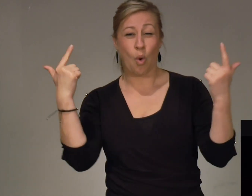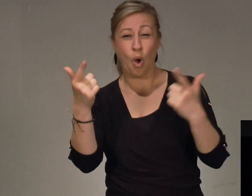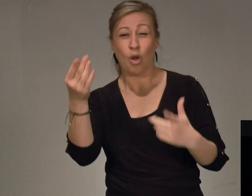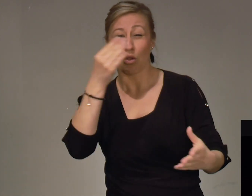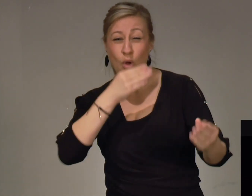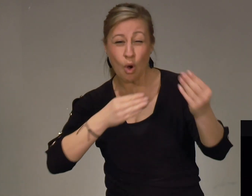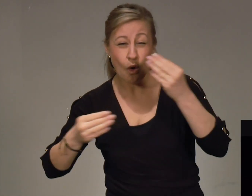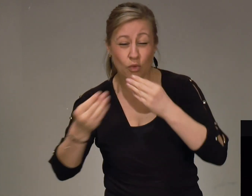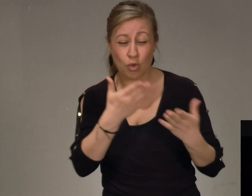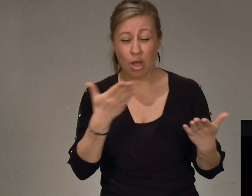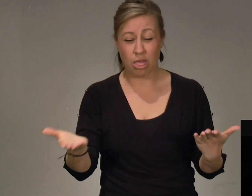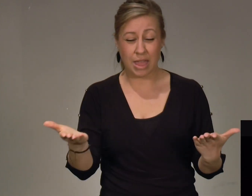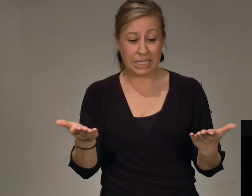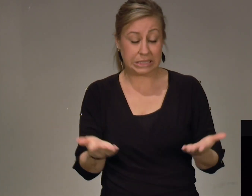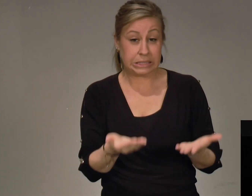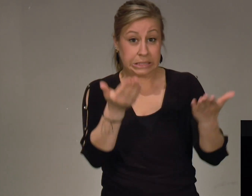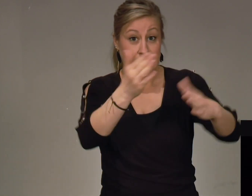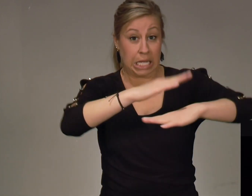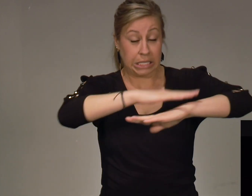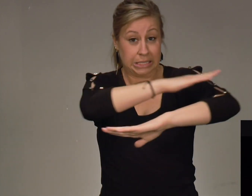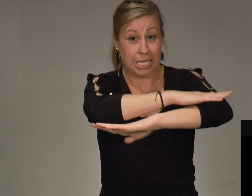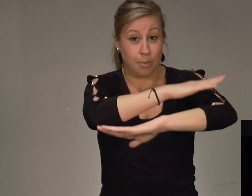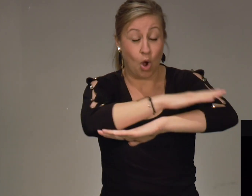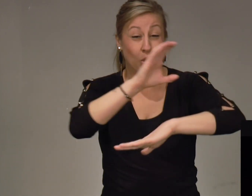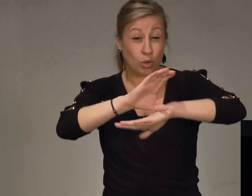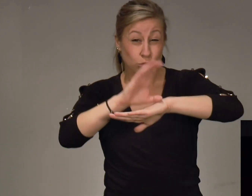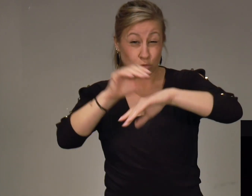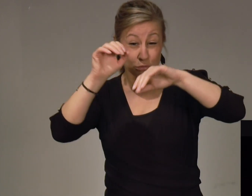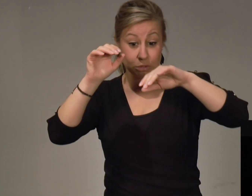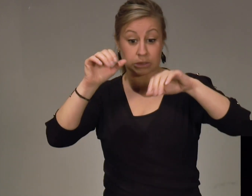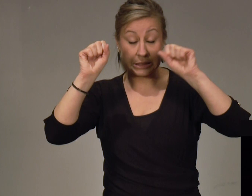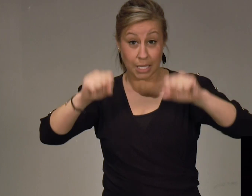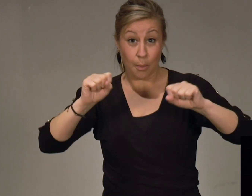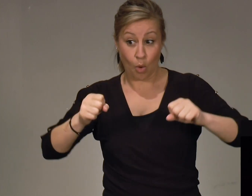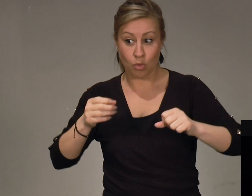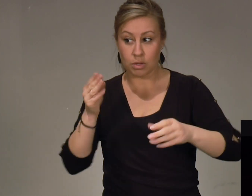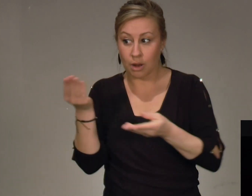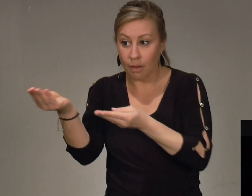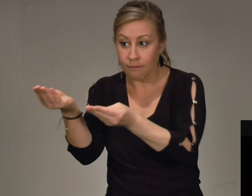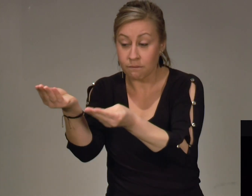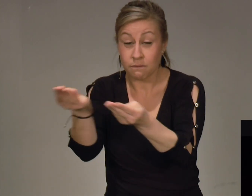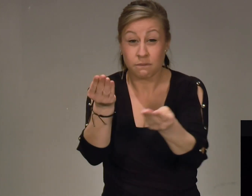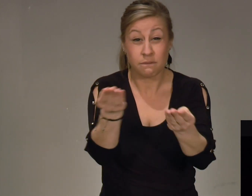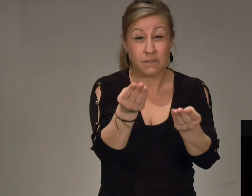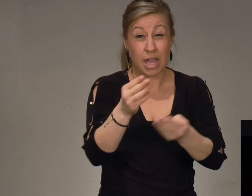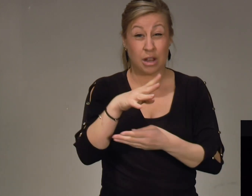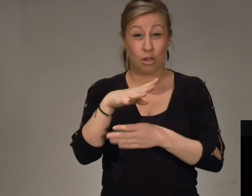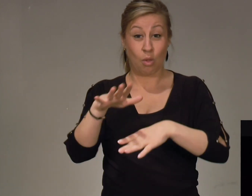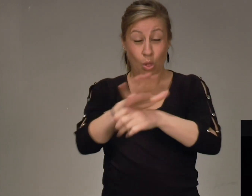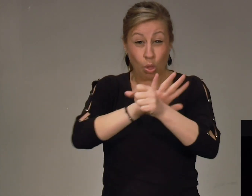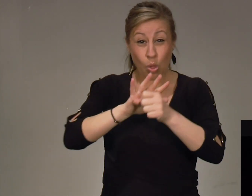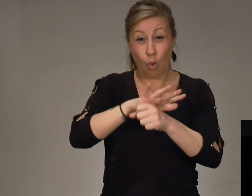local families. Did you know, last week because of your generosity, we are able